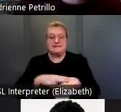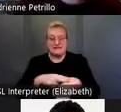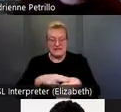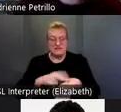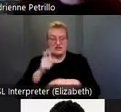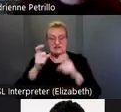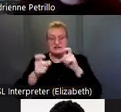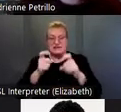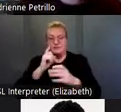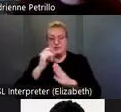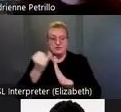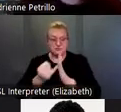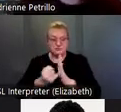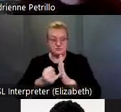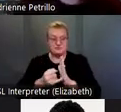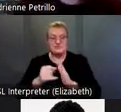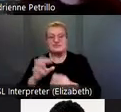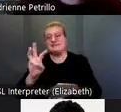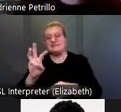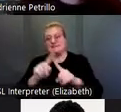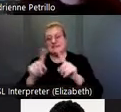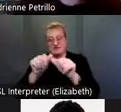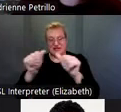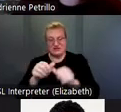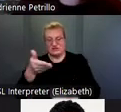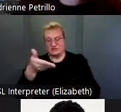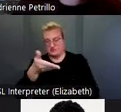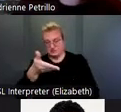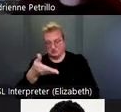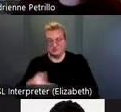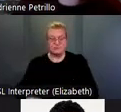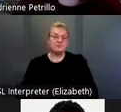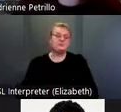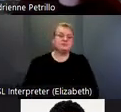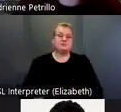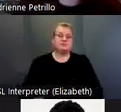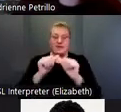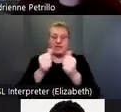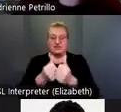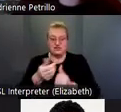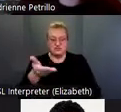and the six New England State Arts Agencies are key partners in all of our New England work